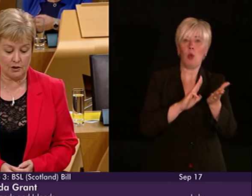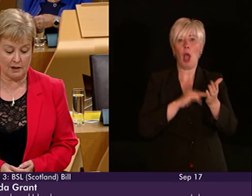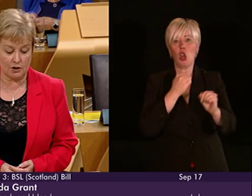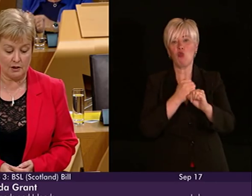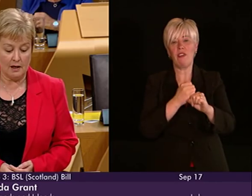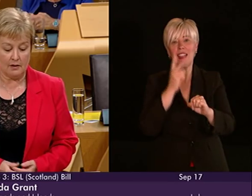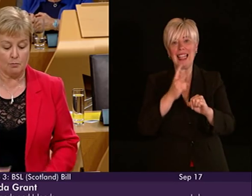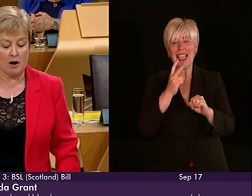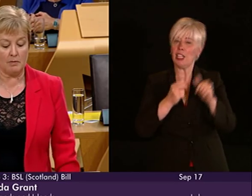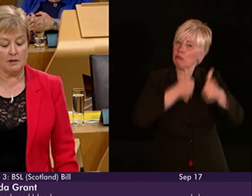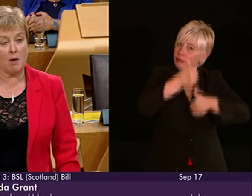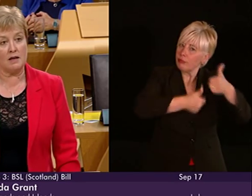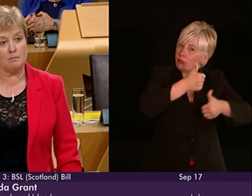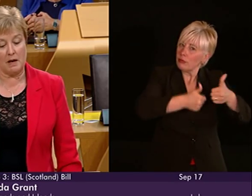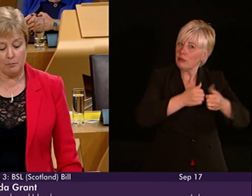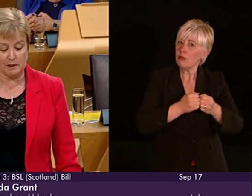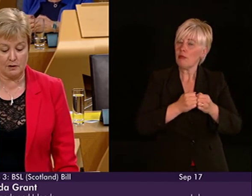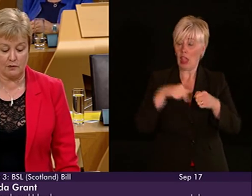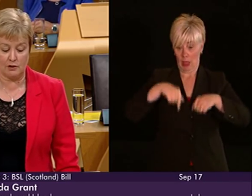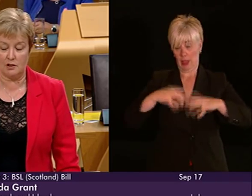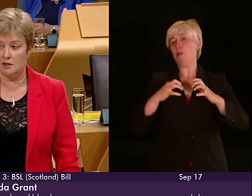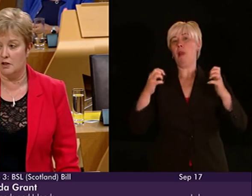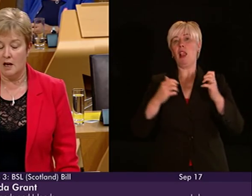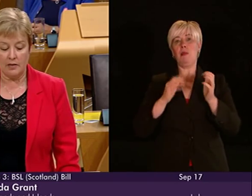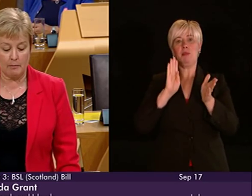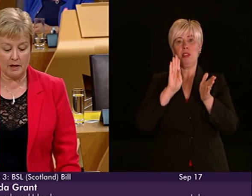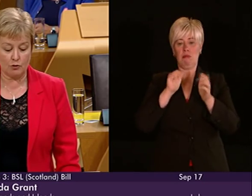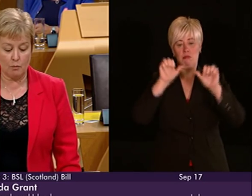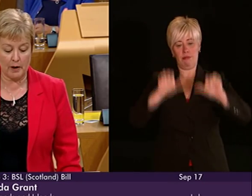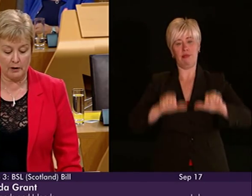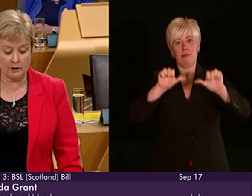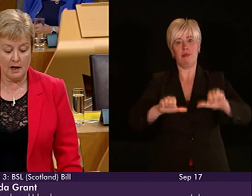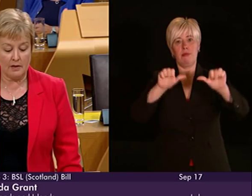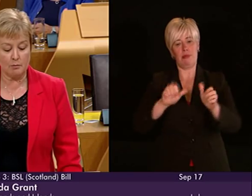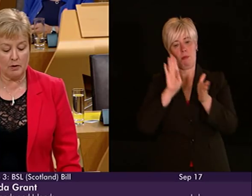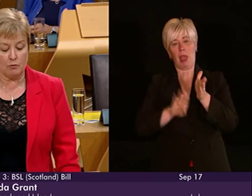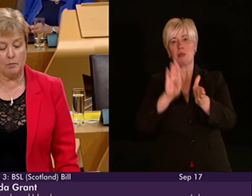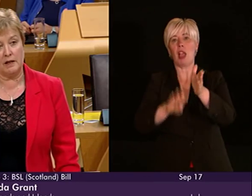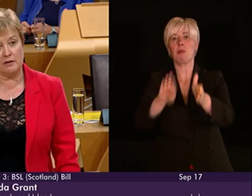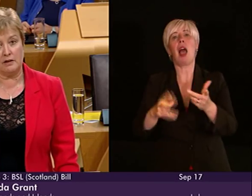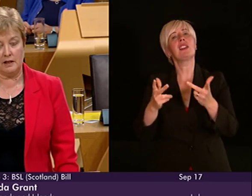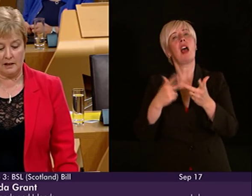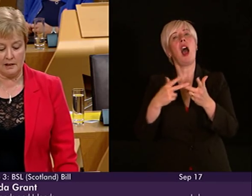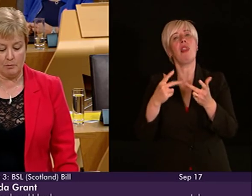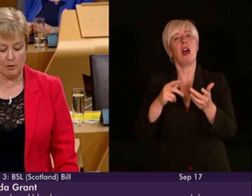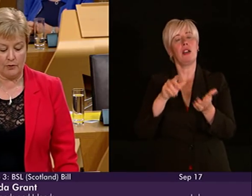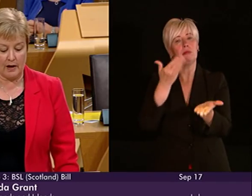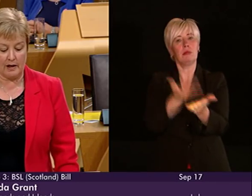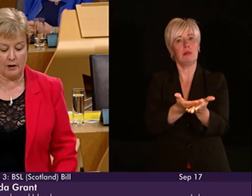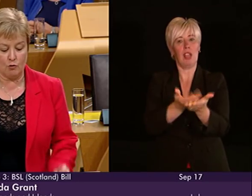the bill. The Parliament has passed many pieces of legislation that make us all proud. The bill is another great example of that and I